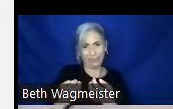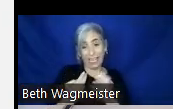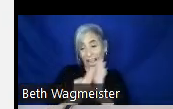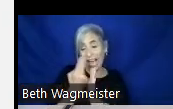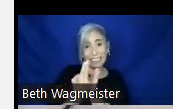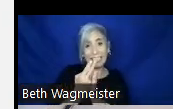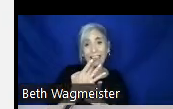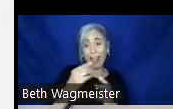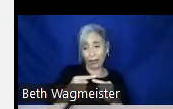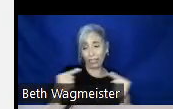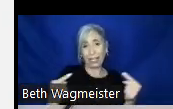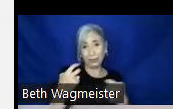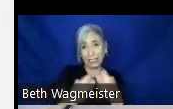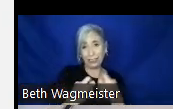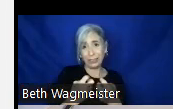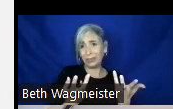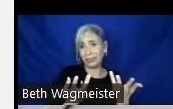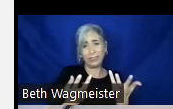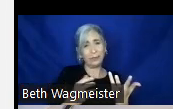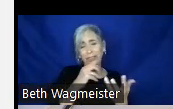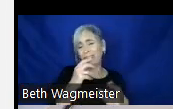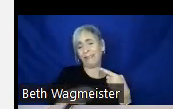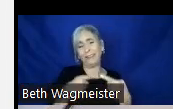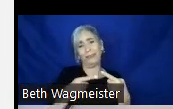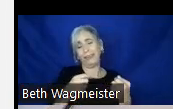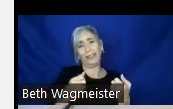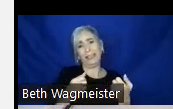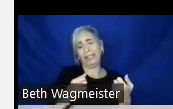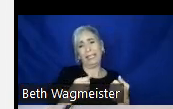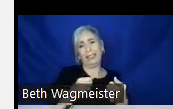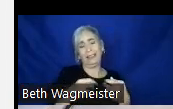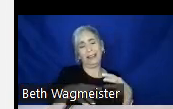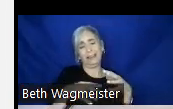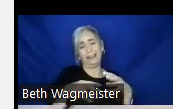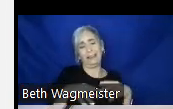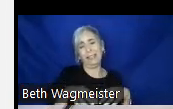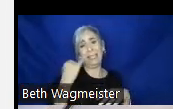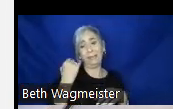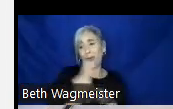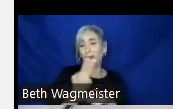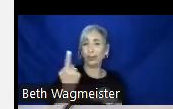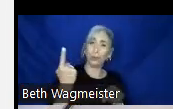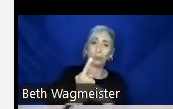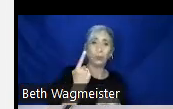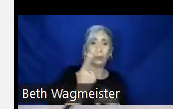contrast issues, we shouldn't have to find them in websites, if people were using the right teams or